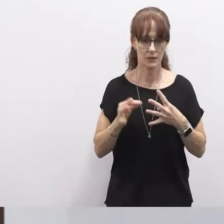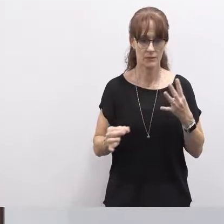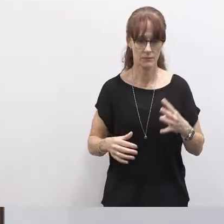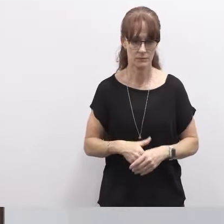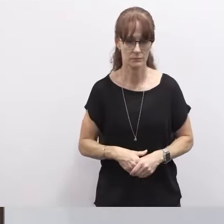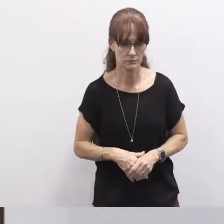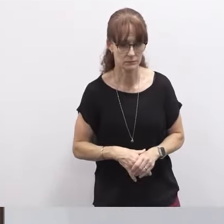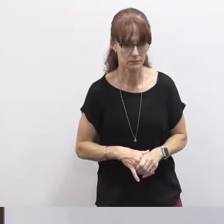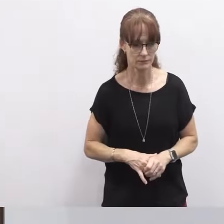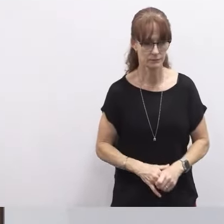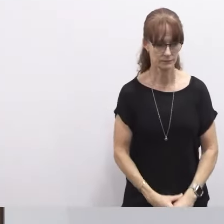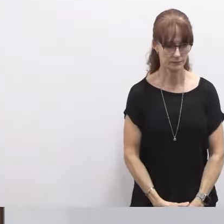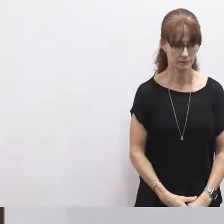not to do the mandates.